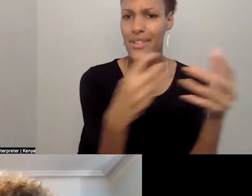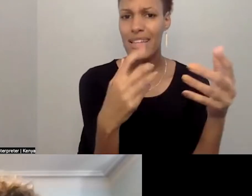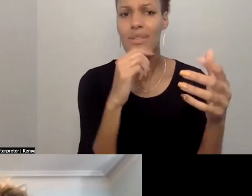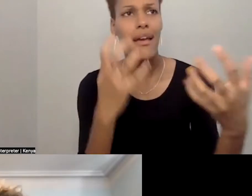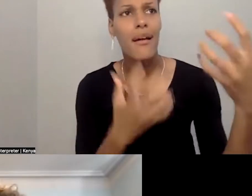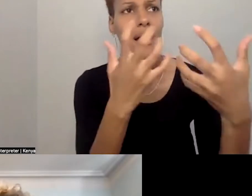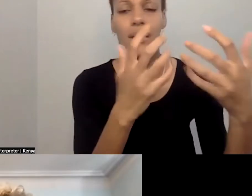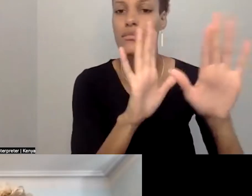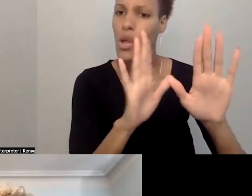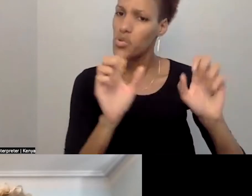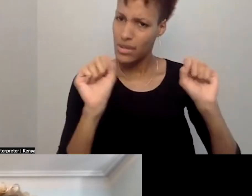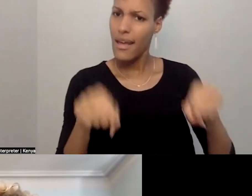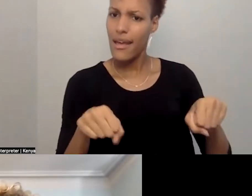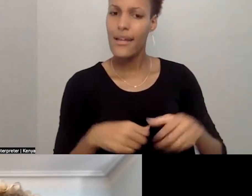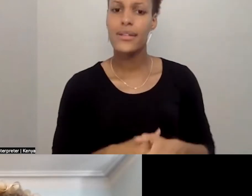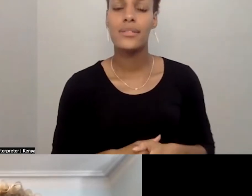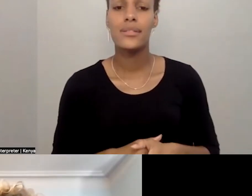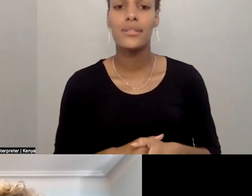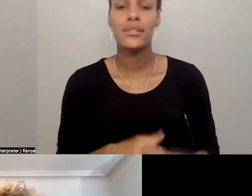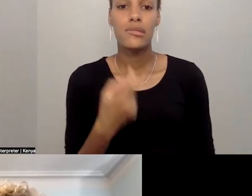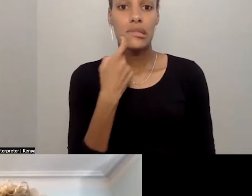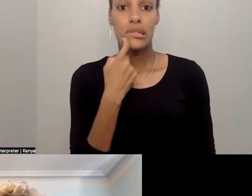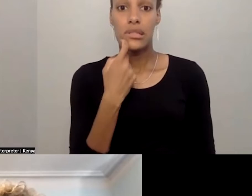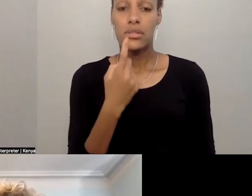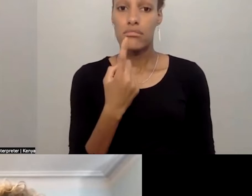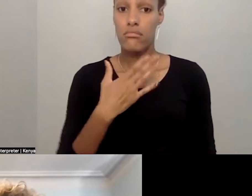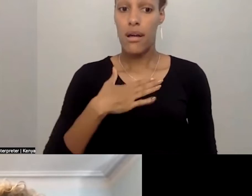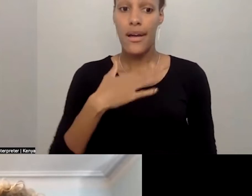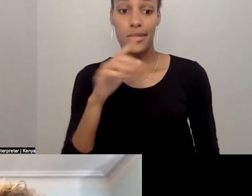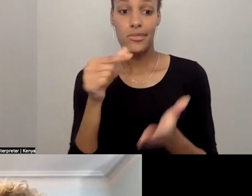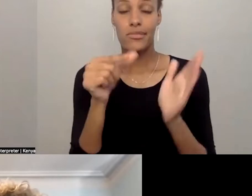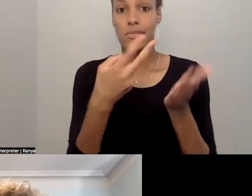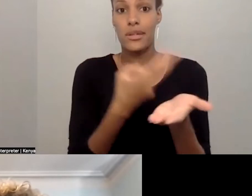I think, recently, one of my graduate students actually had a, really an unpleasant experience